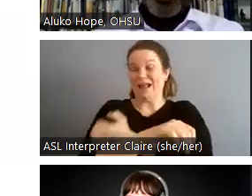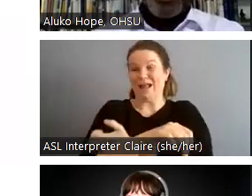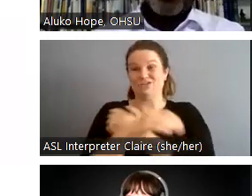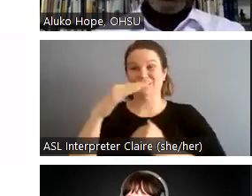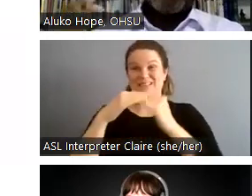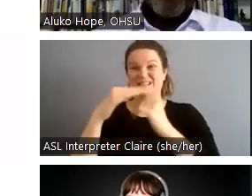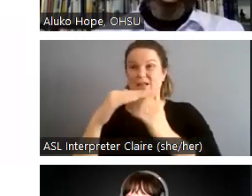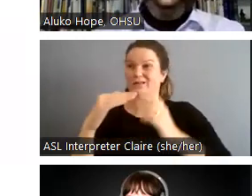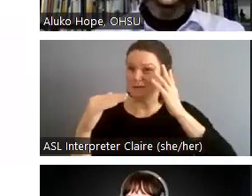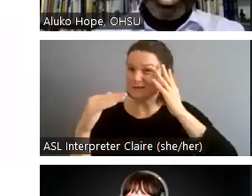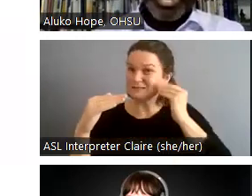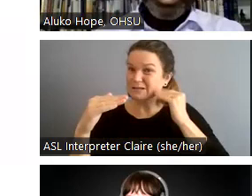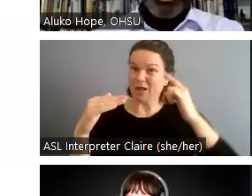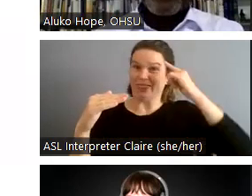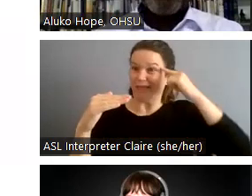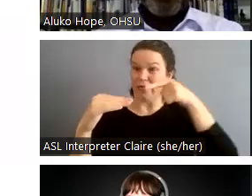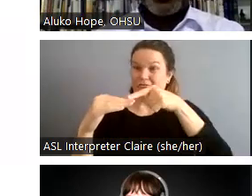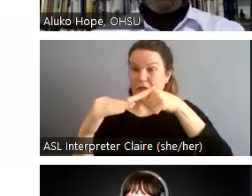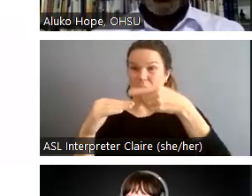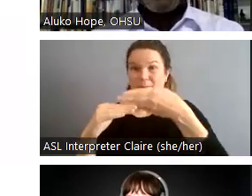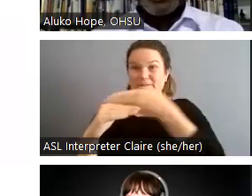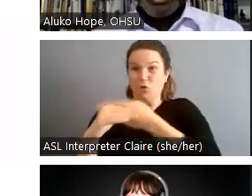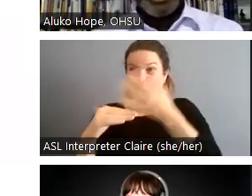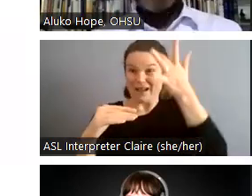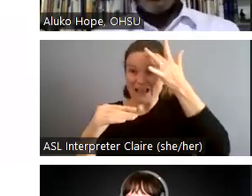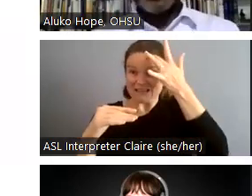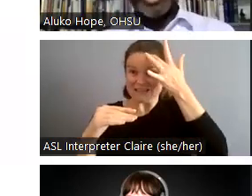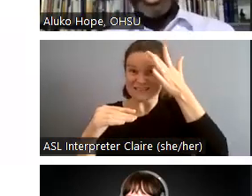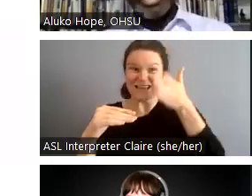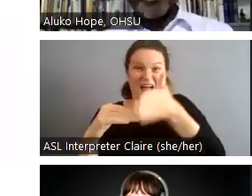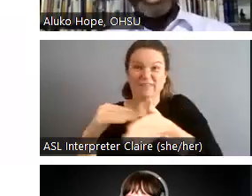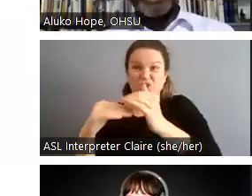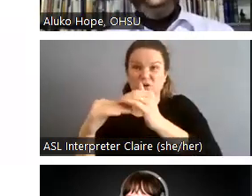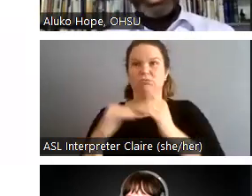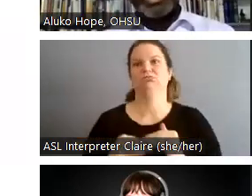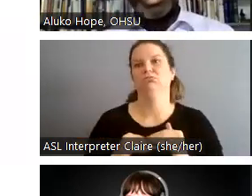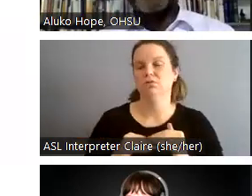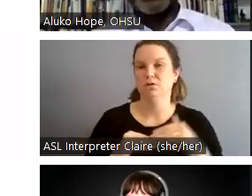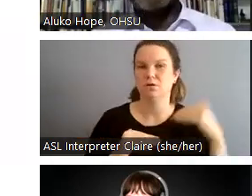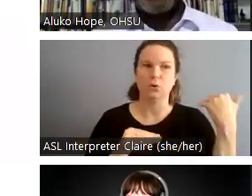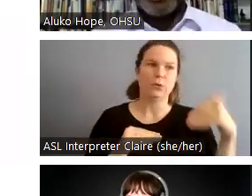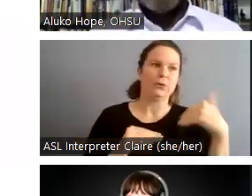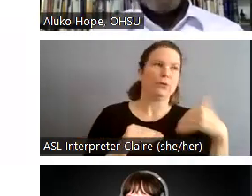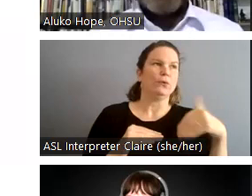lower than it was before the illness that often people just don't understand how much lower it is and what that means